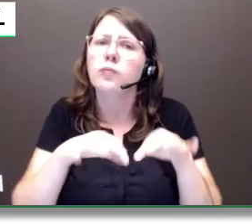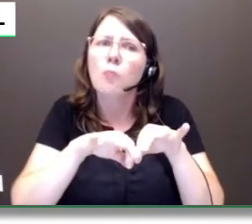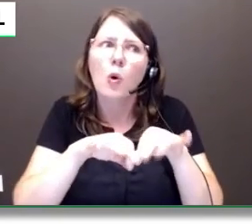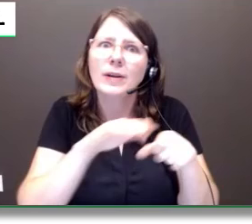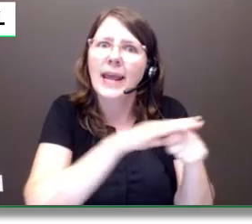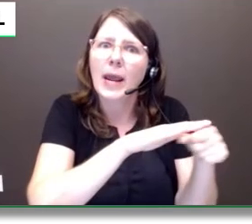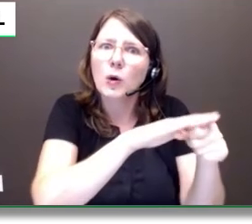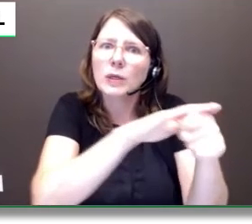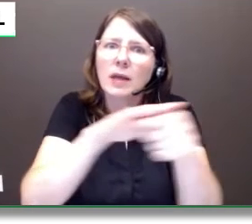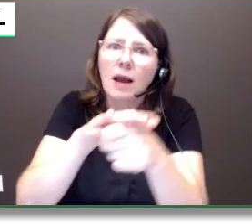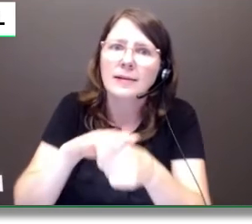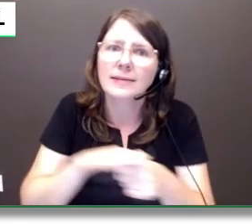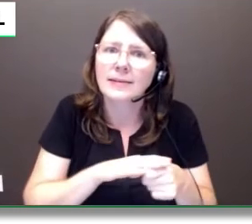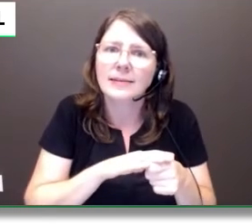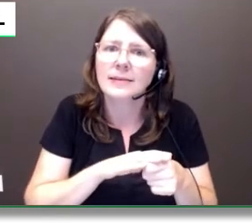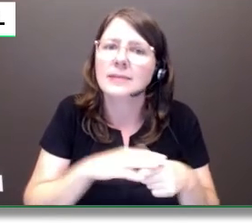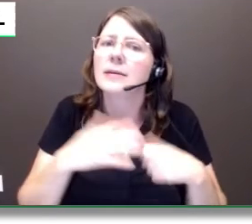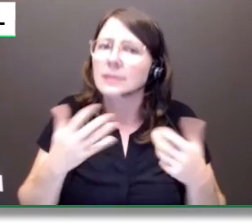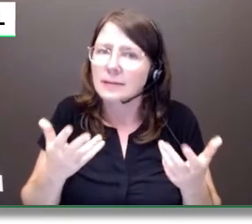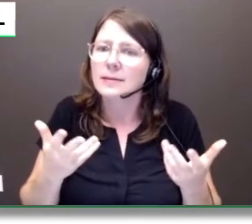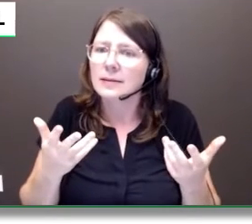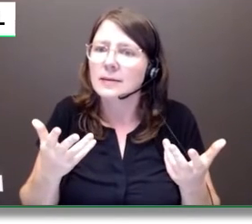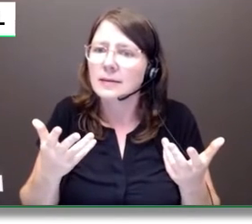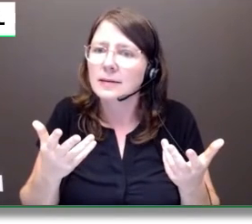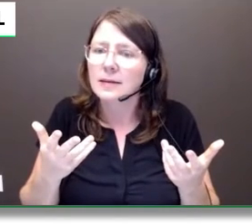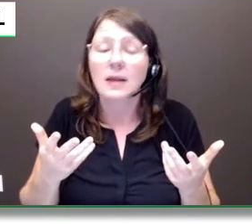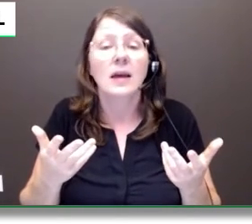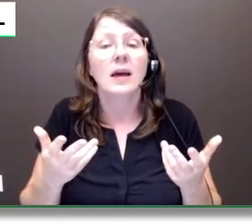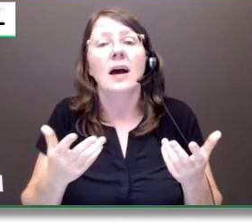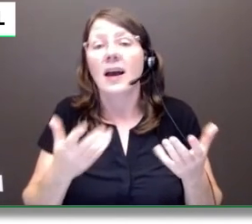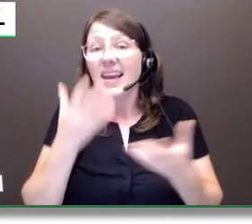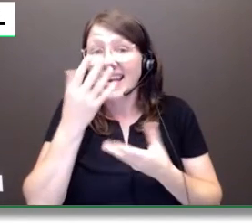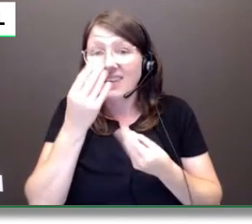local flora and fauna or to Patrick's point finding those times that are a